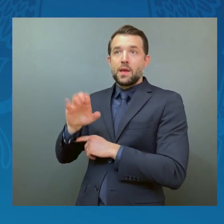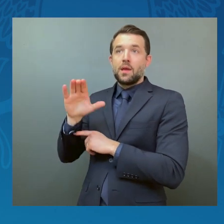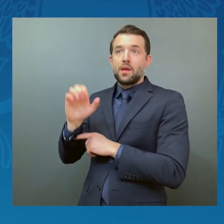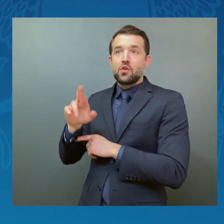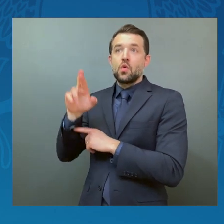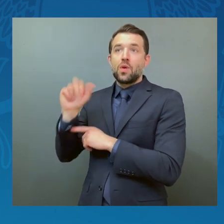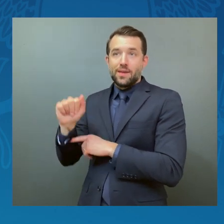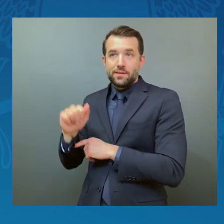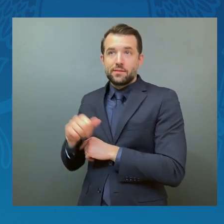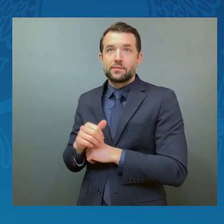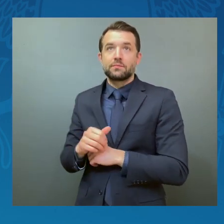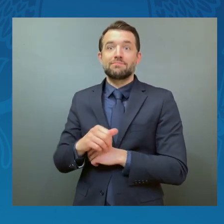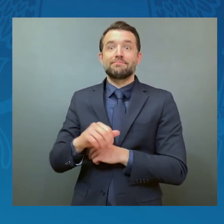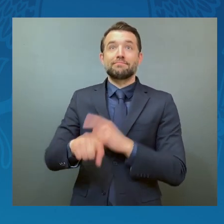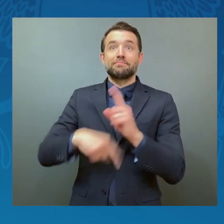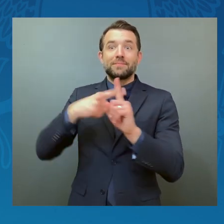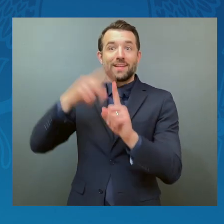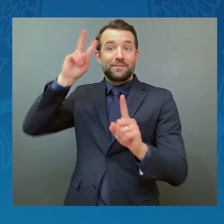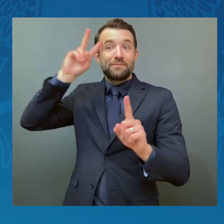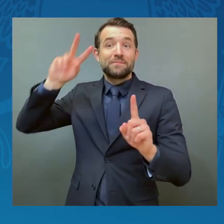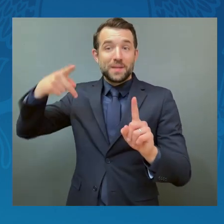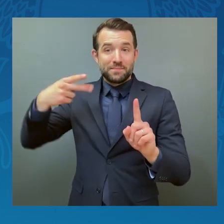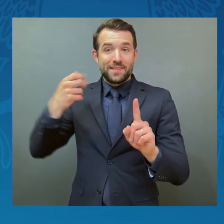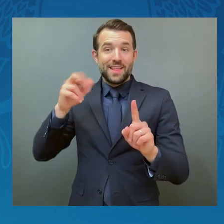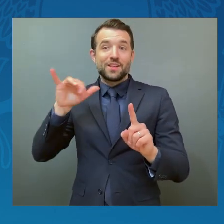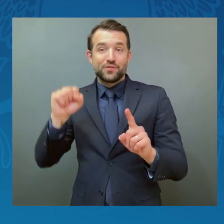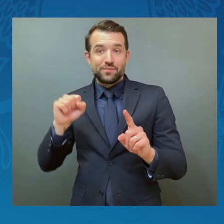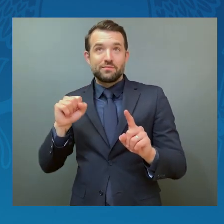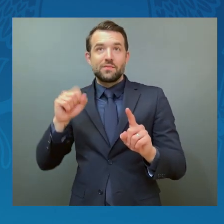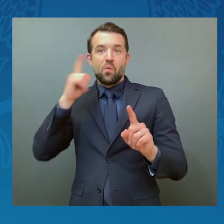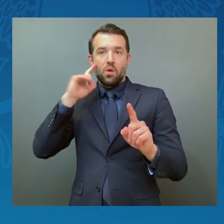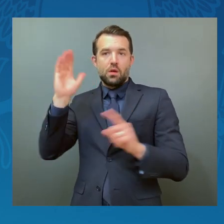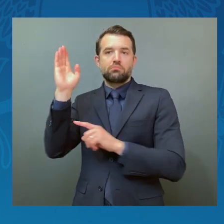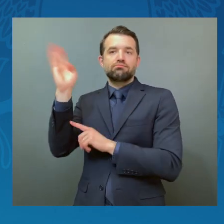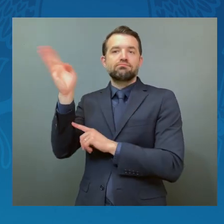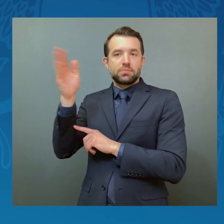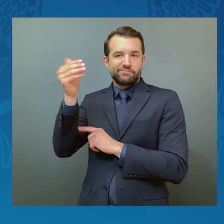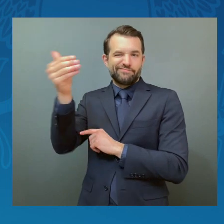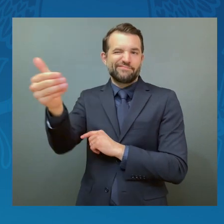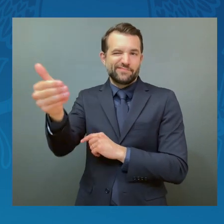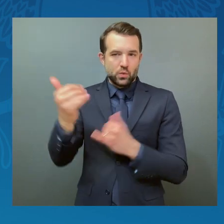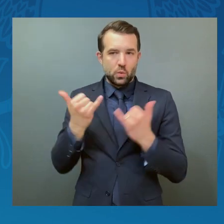for a healthcare event in this administration. That's because medical debt is a broad